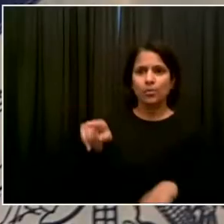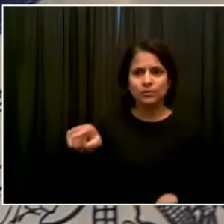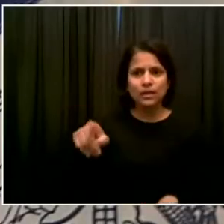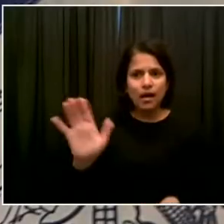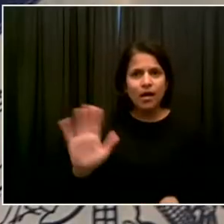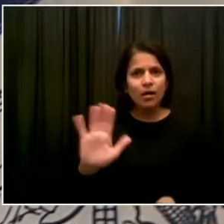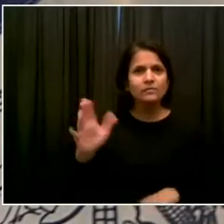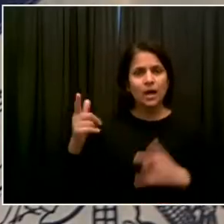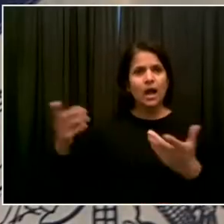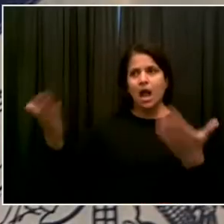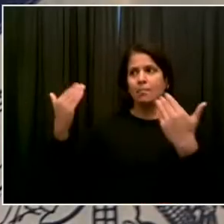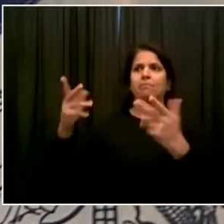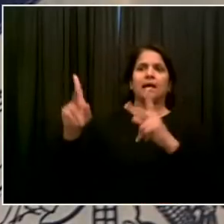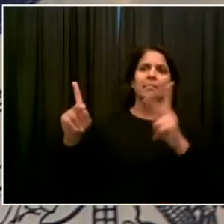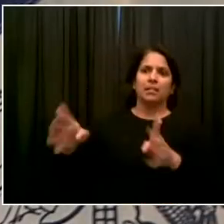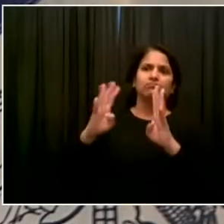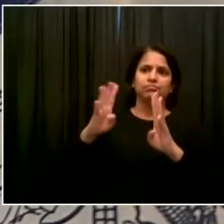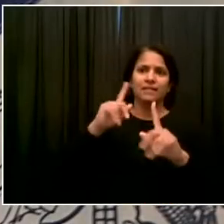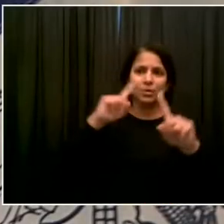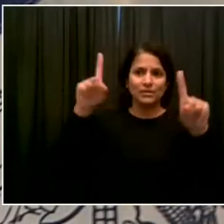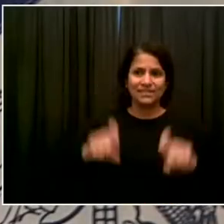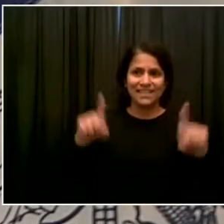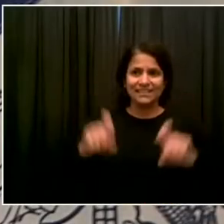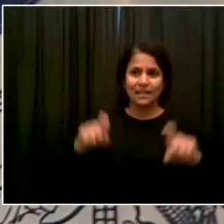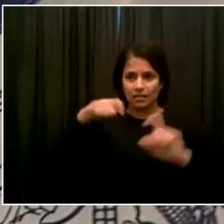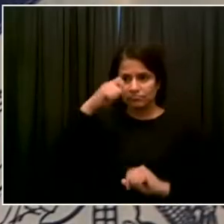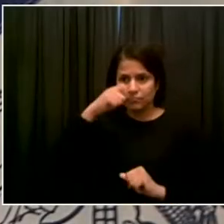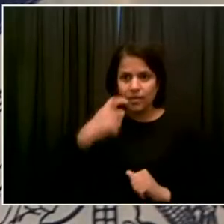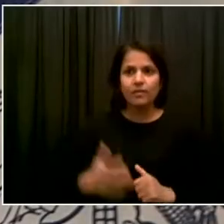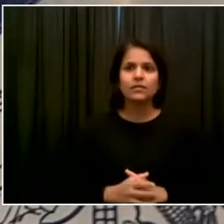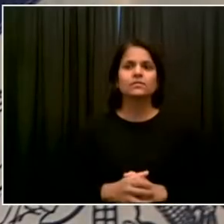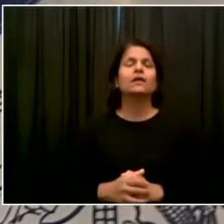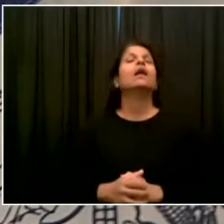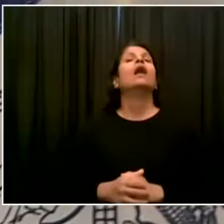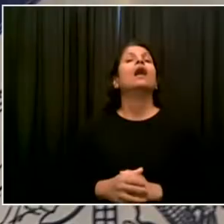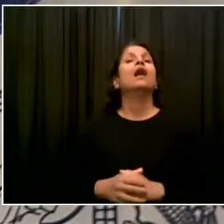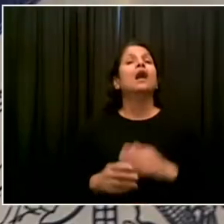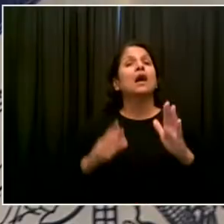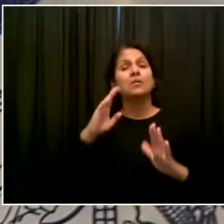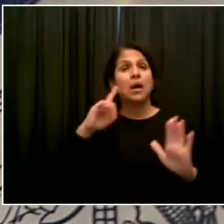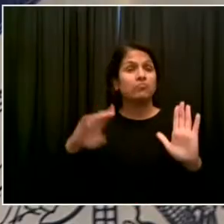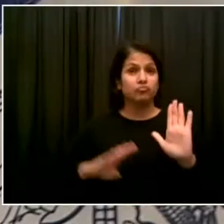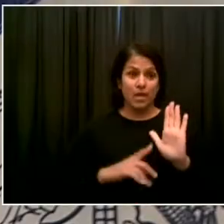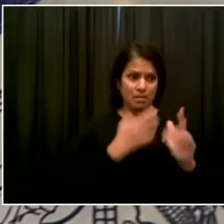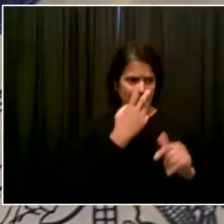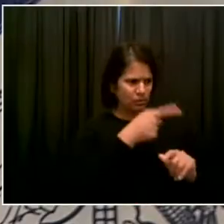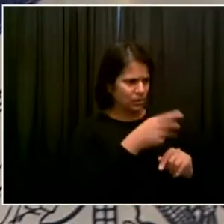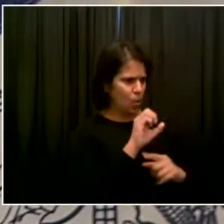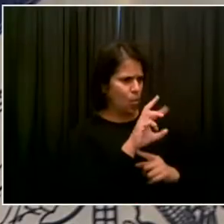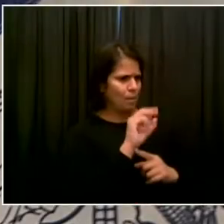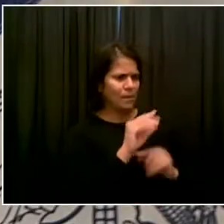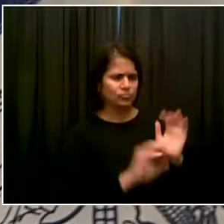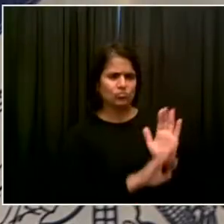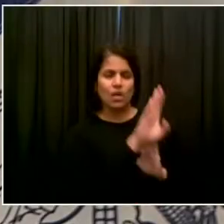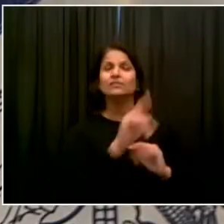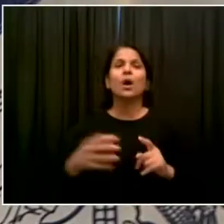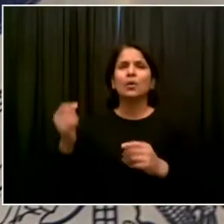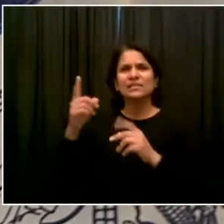LCOLEUEAGS NDA I